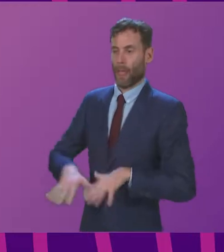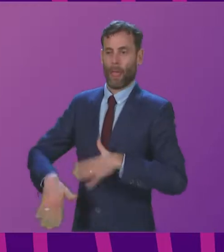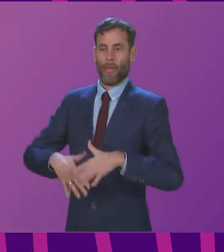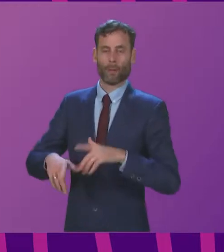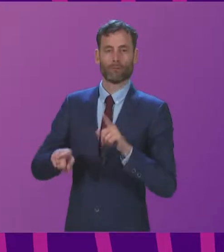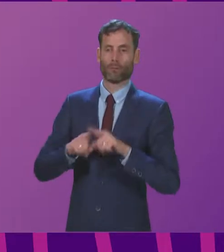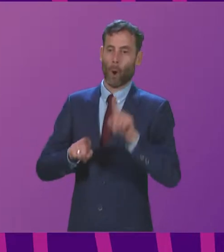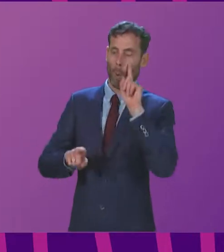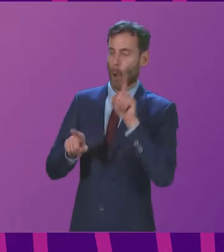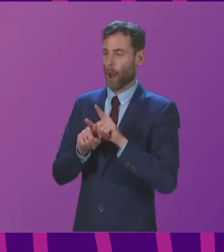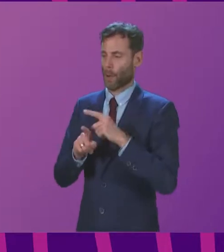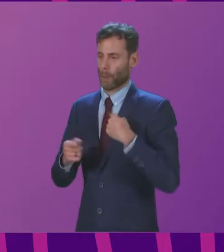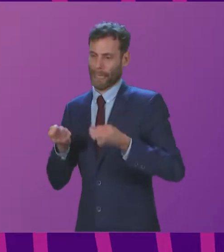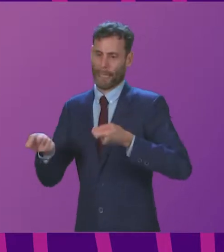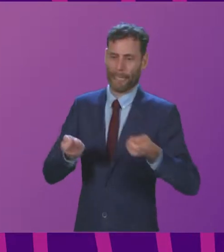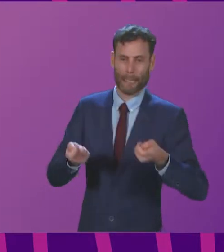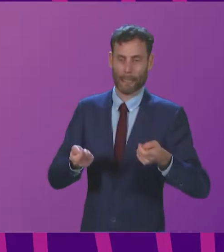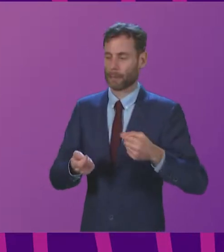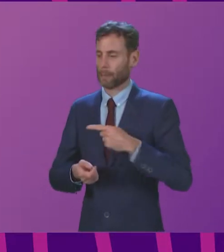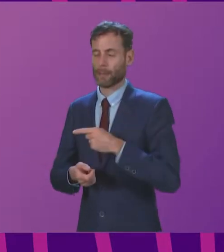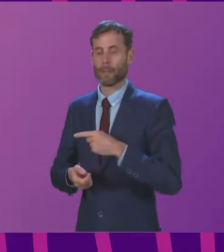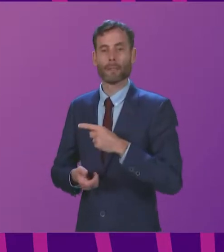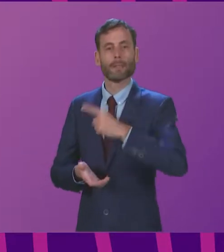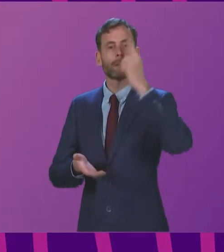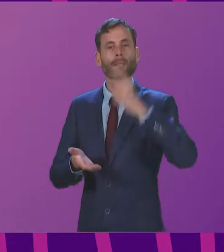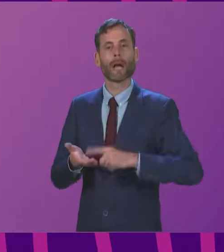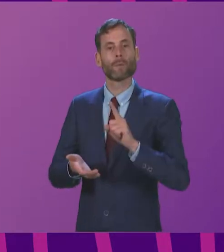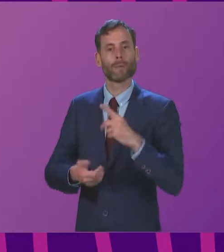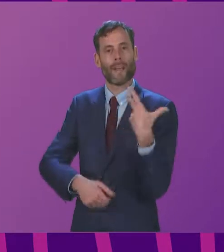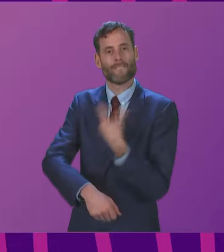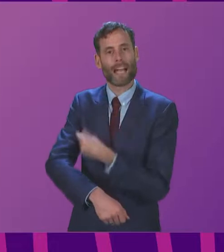rather than doing the right thing, so it chose to pursue vaccination passports.